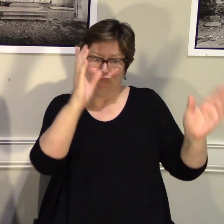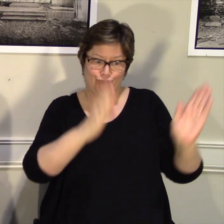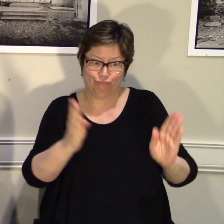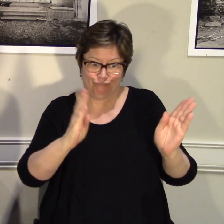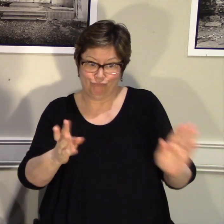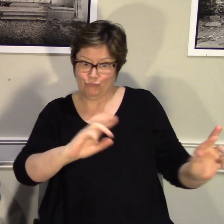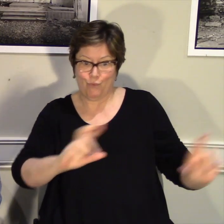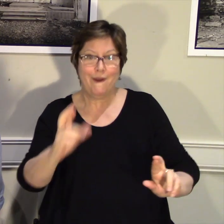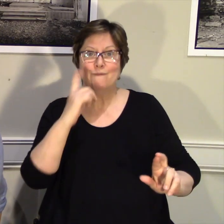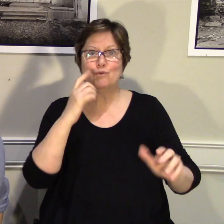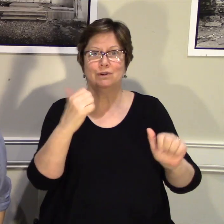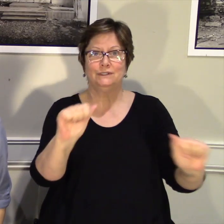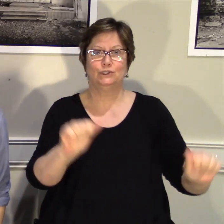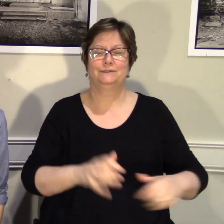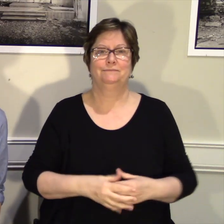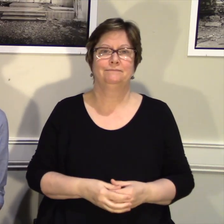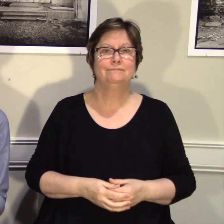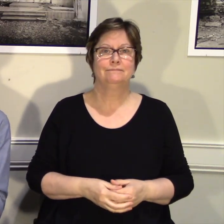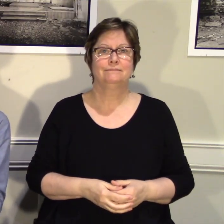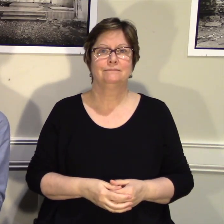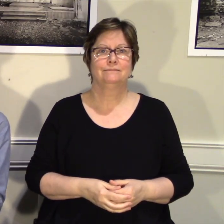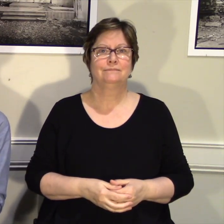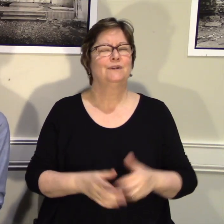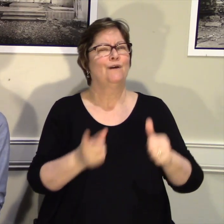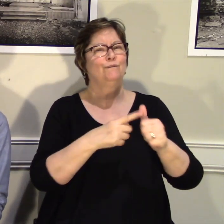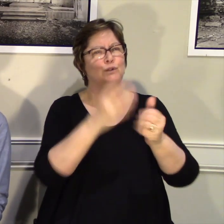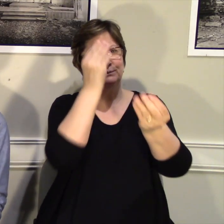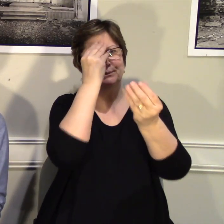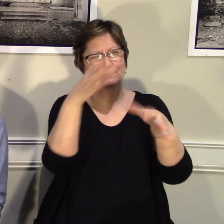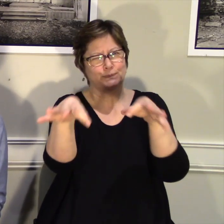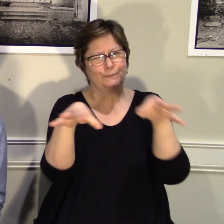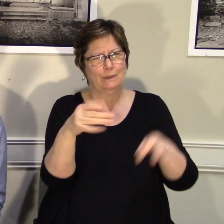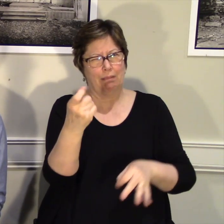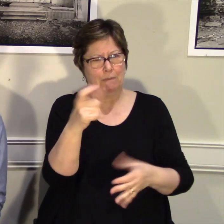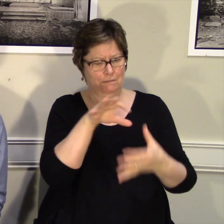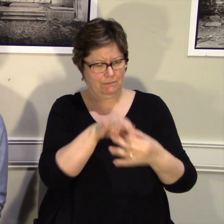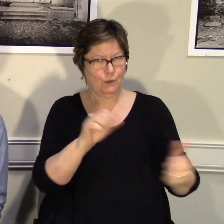auditions. First I want to tell you a little bit about the show itself. Cabaret